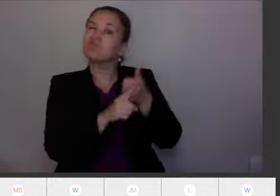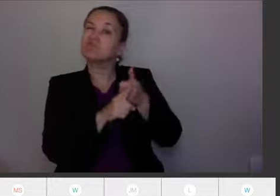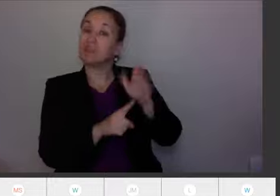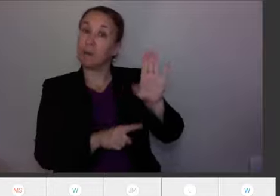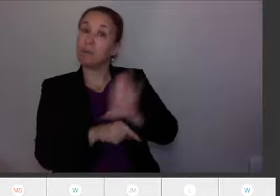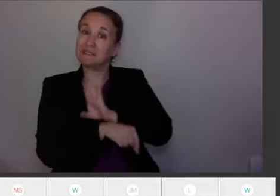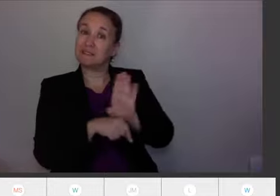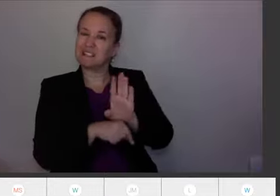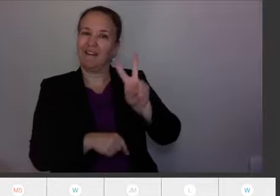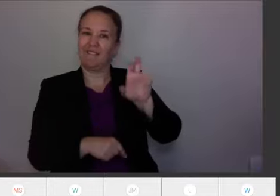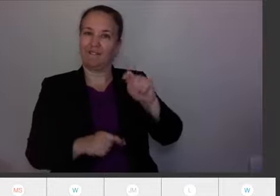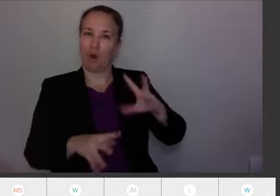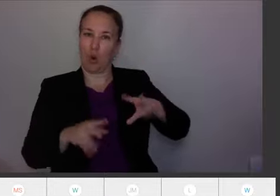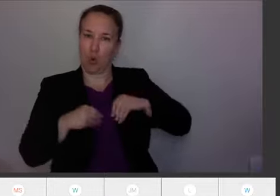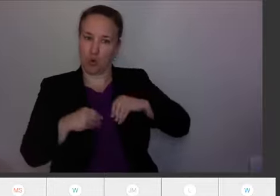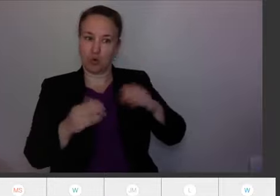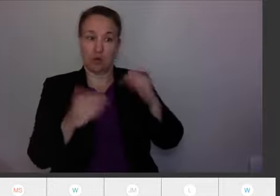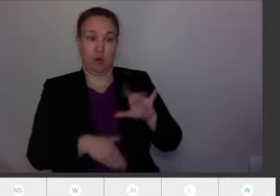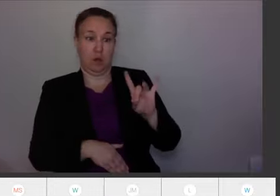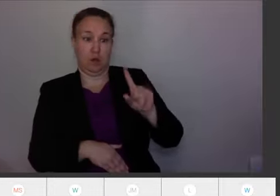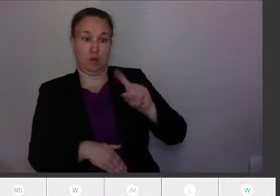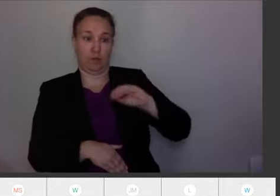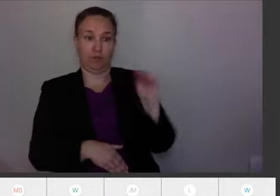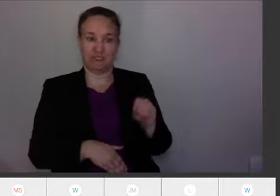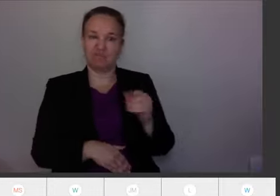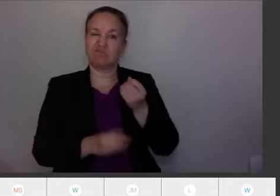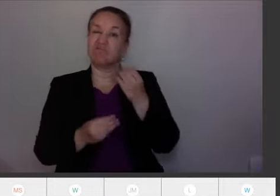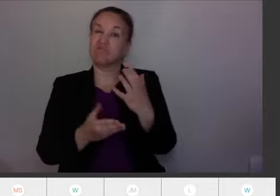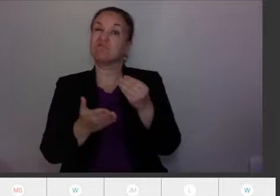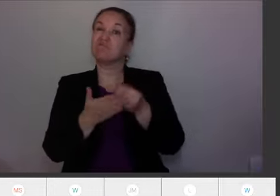and 81 percent of the applicants reported revenue of less than 1 million